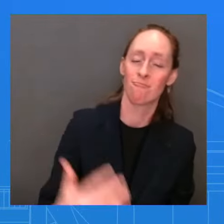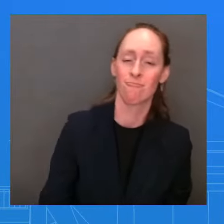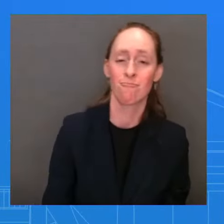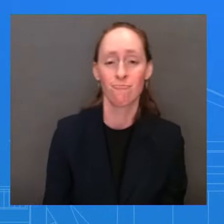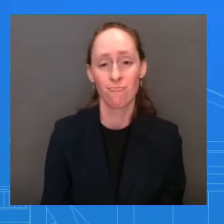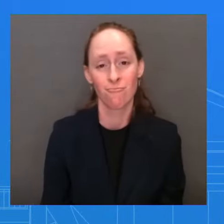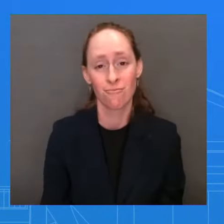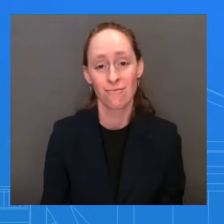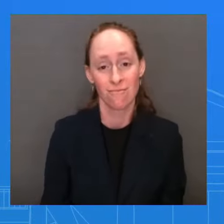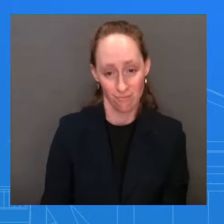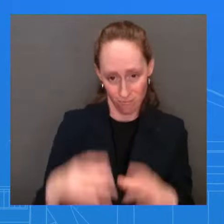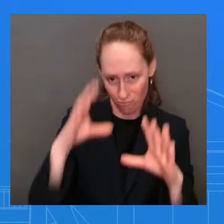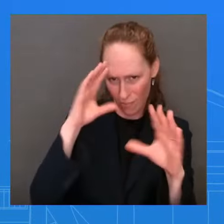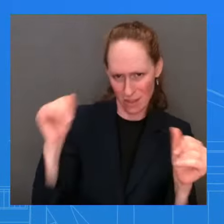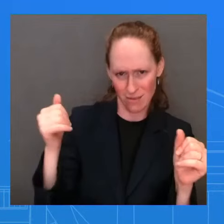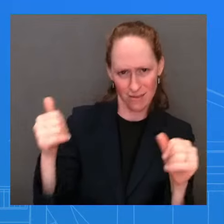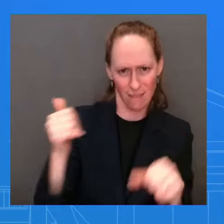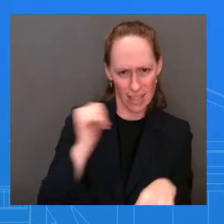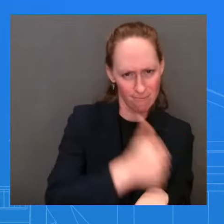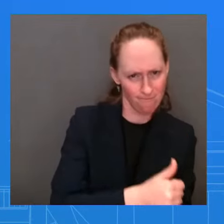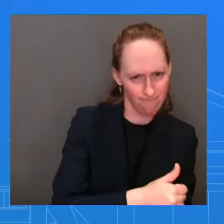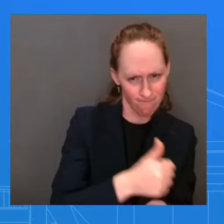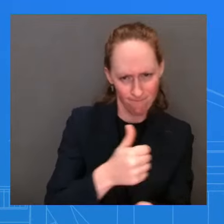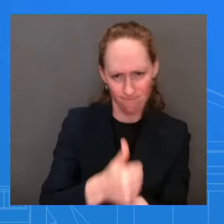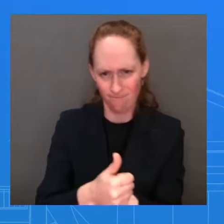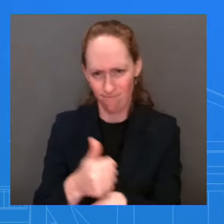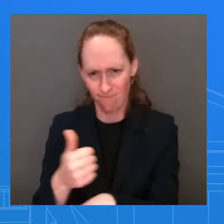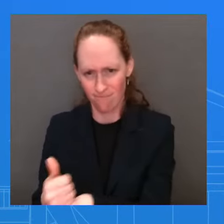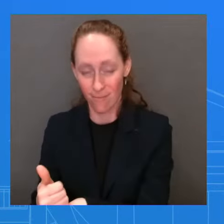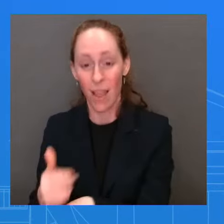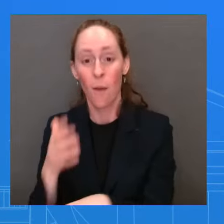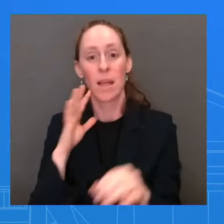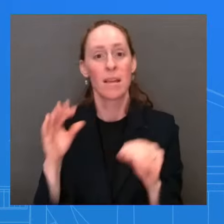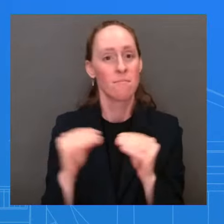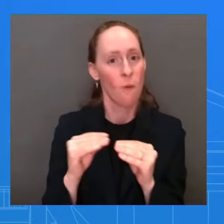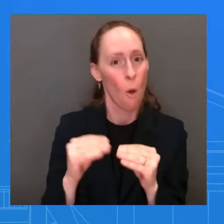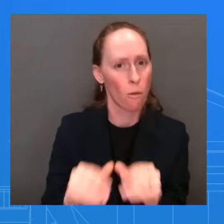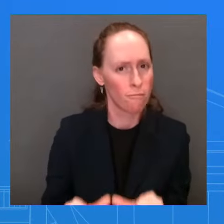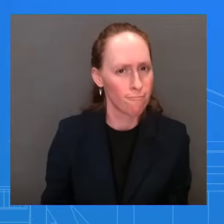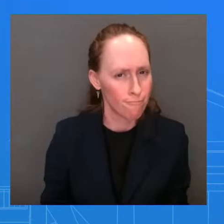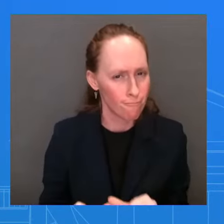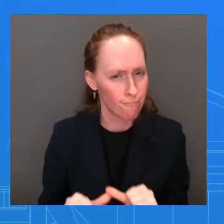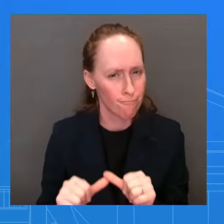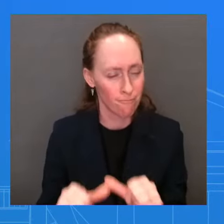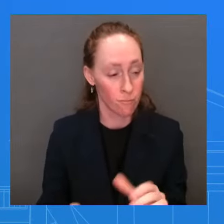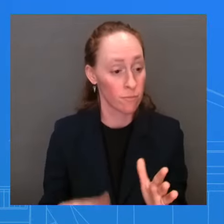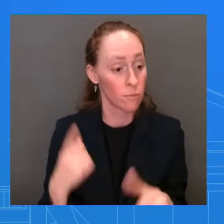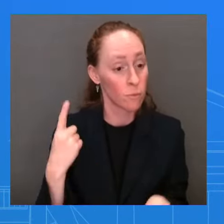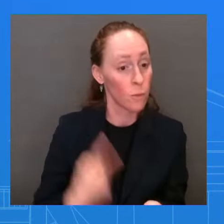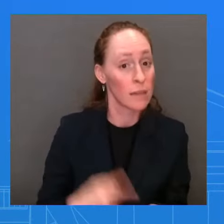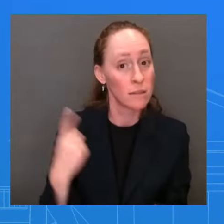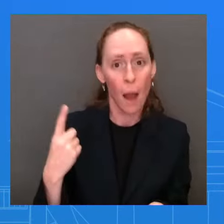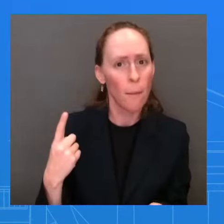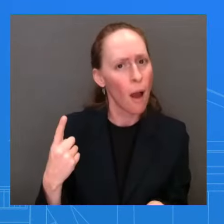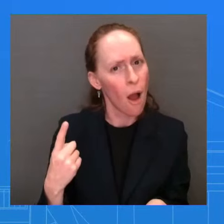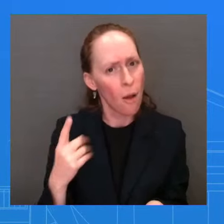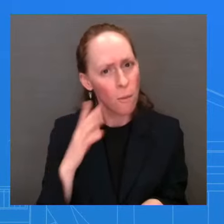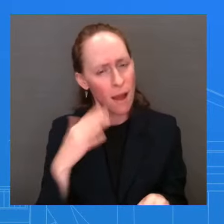And that's going to be important to millions and millions of Americans and American families across the country. I'm going to go to the person behind you.